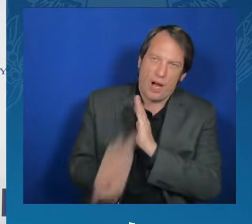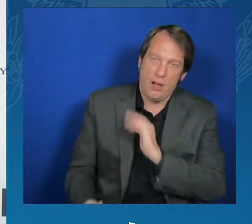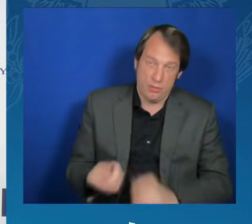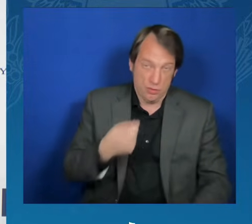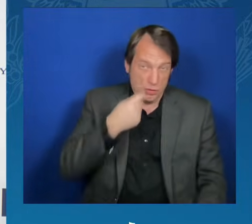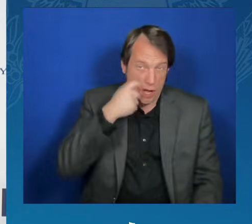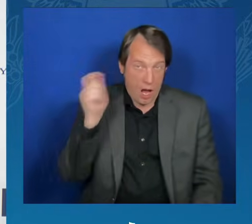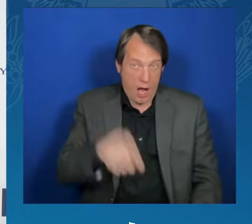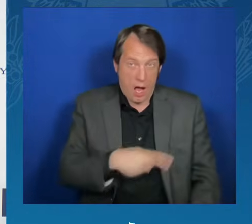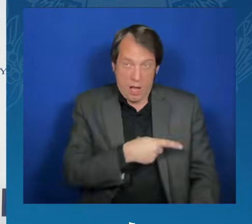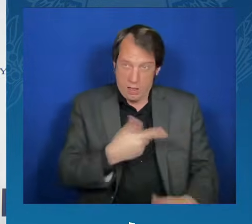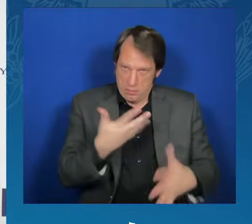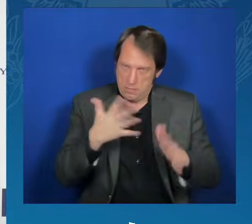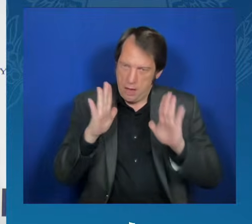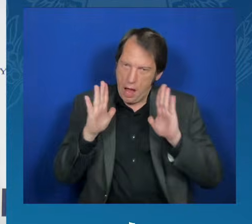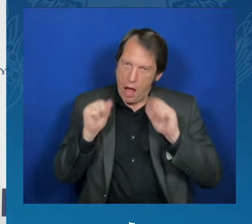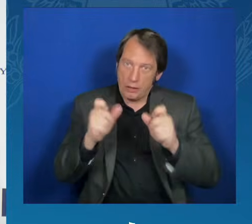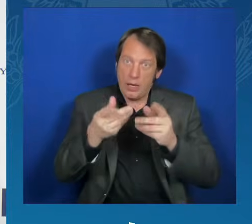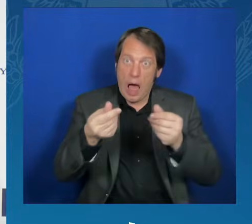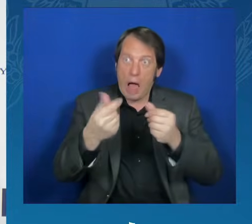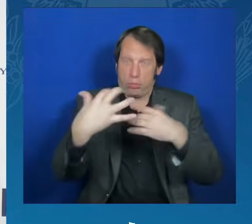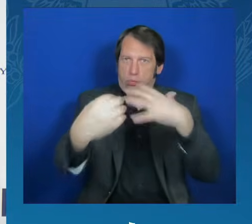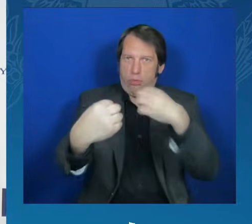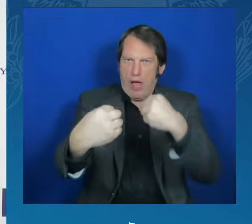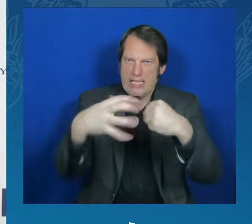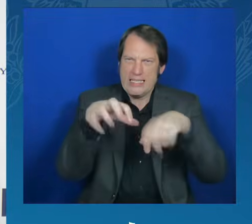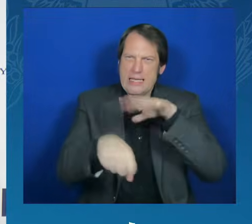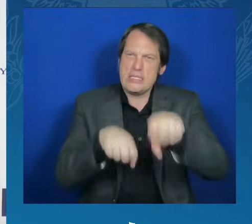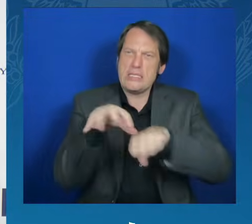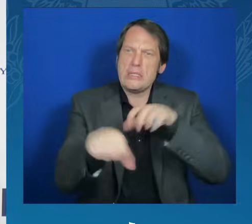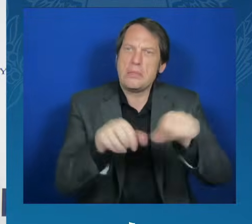occupied at the start of the conflict thanks,